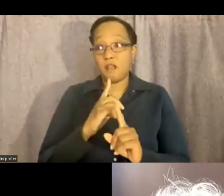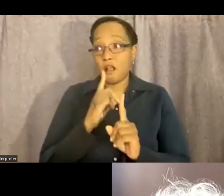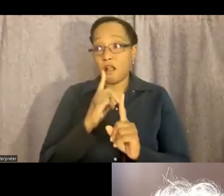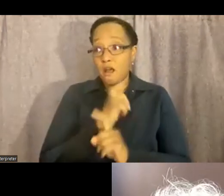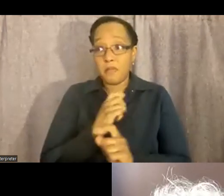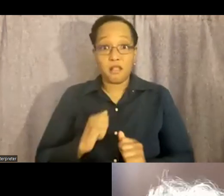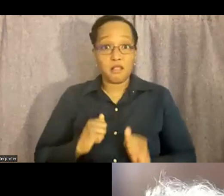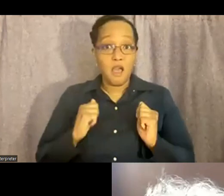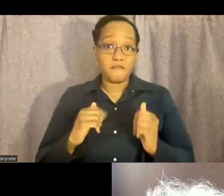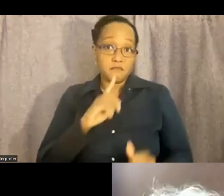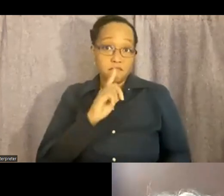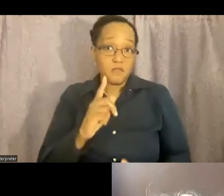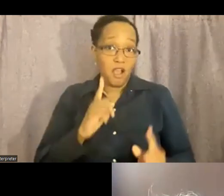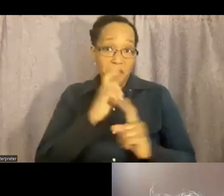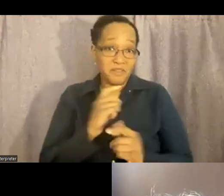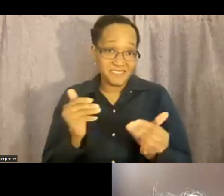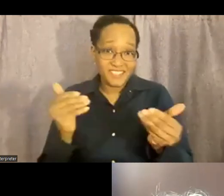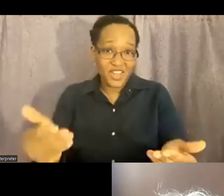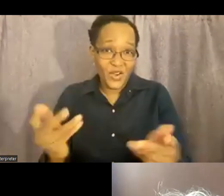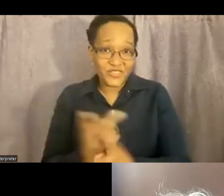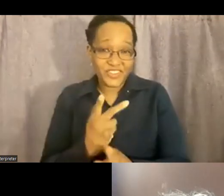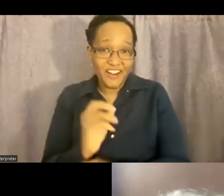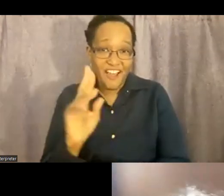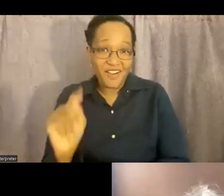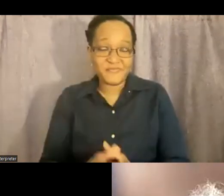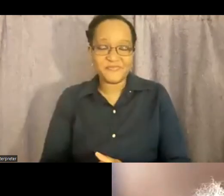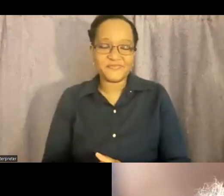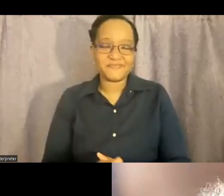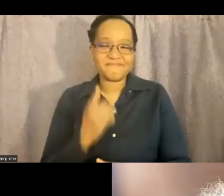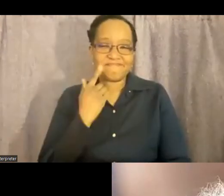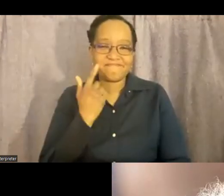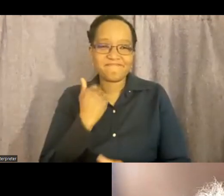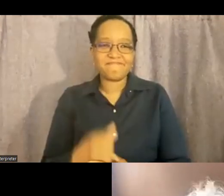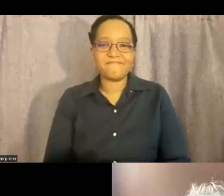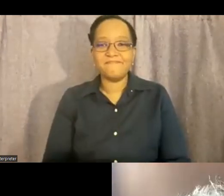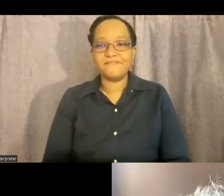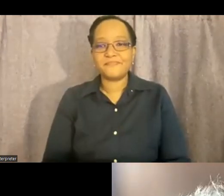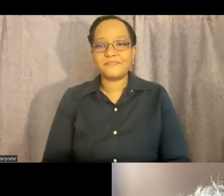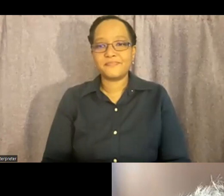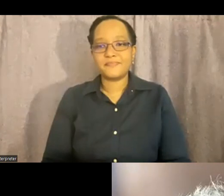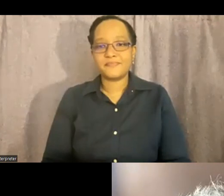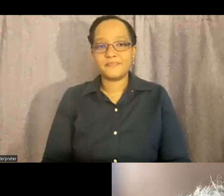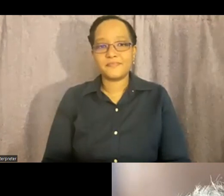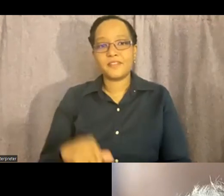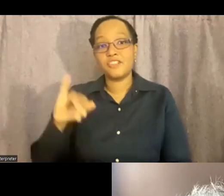go. Great.